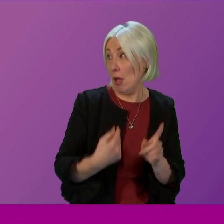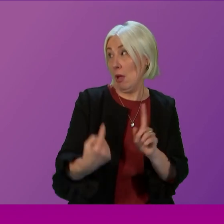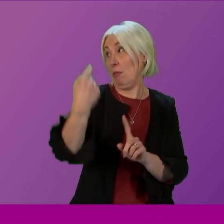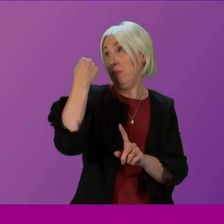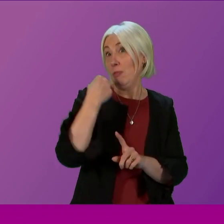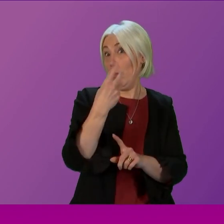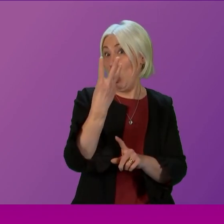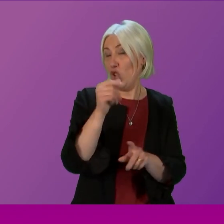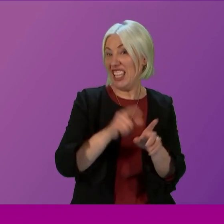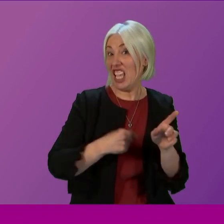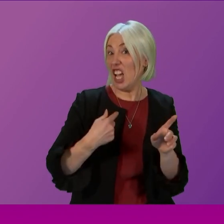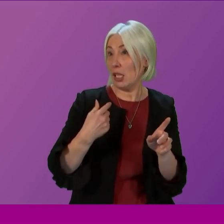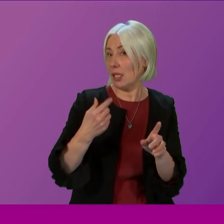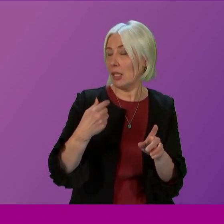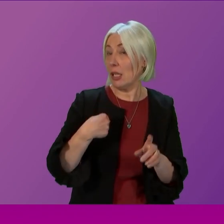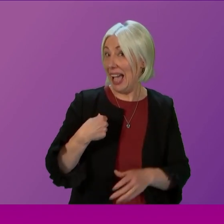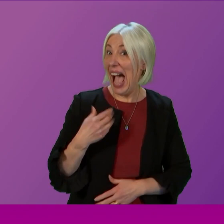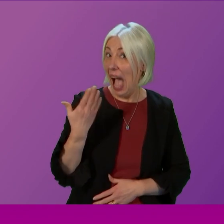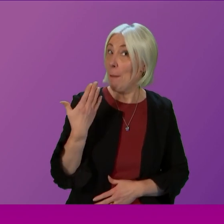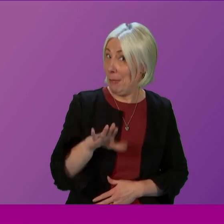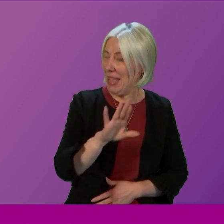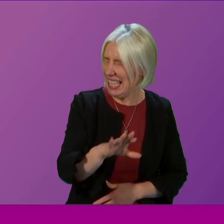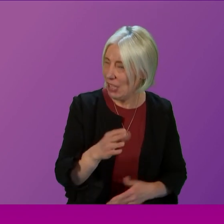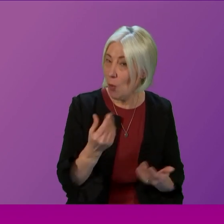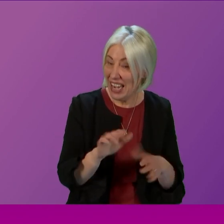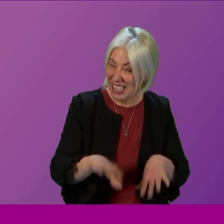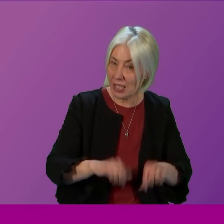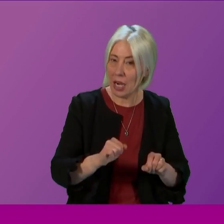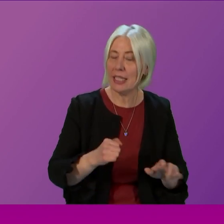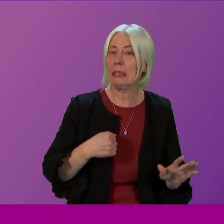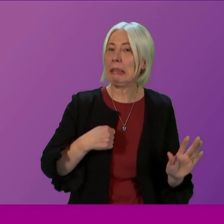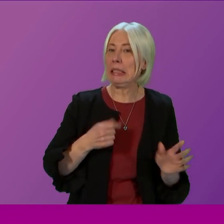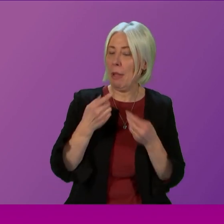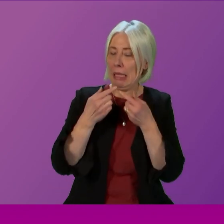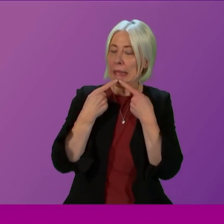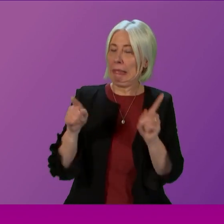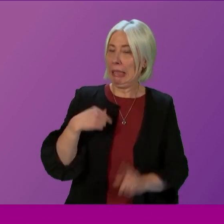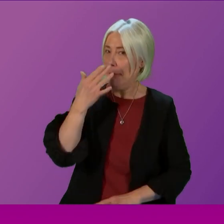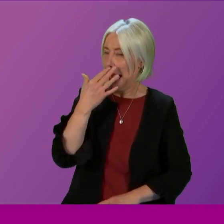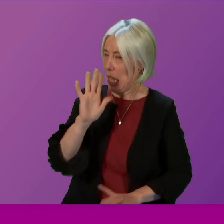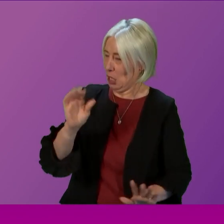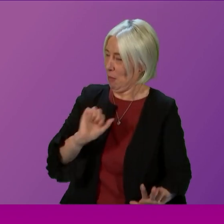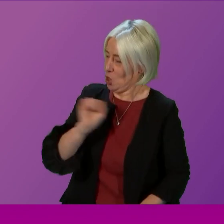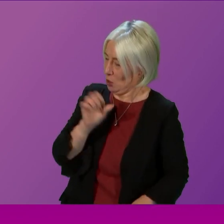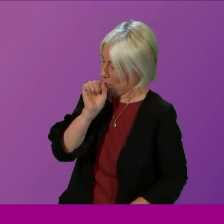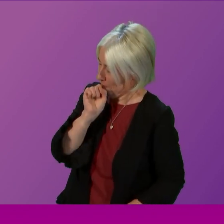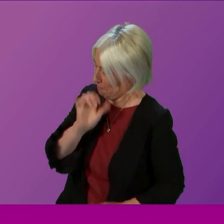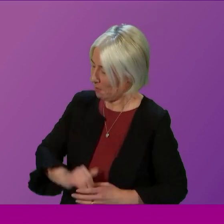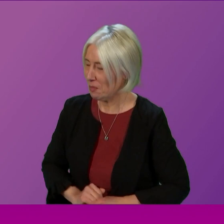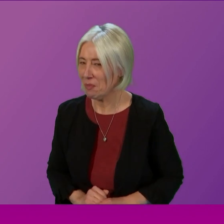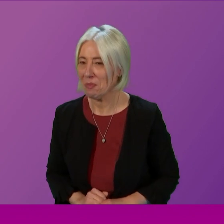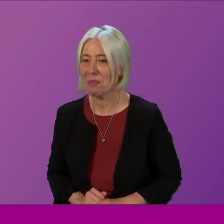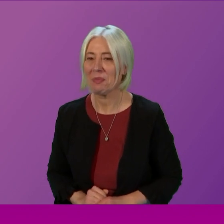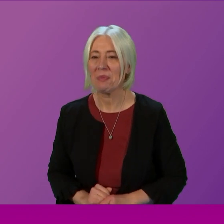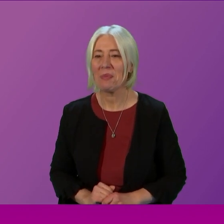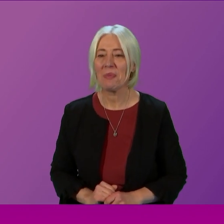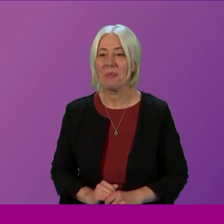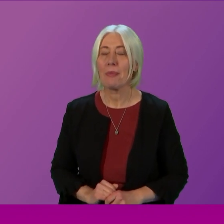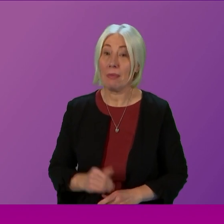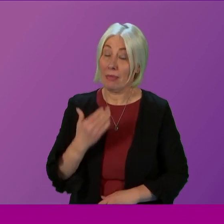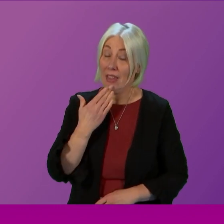30 years ago—which perhaps says something about my age that I would prefer to have left unsaid.